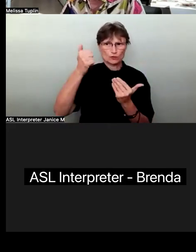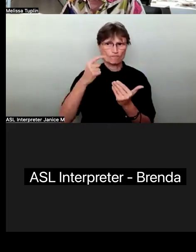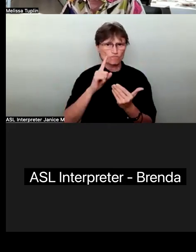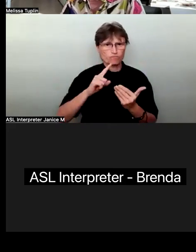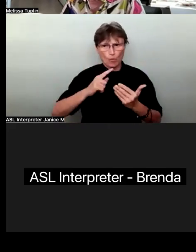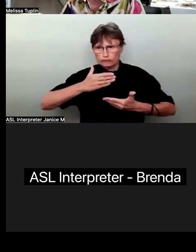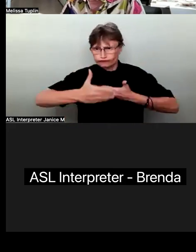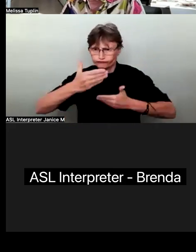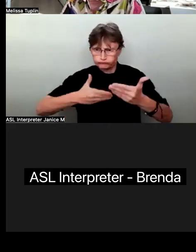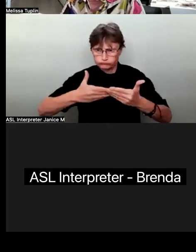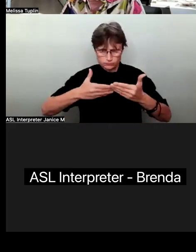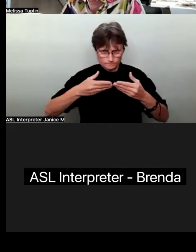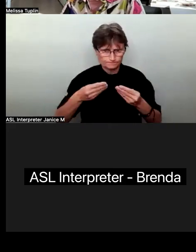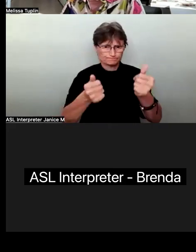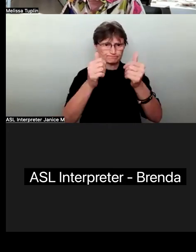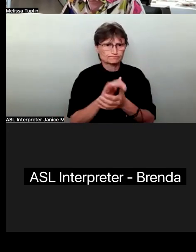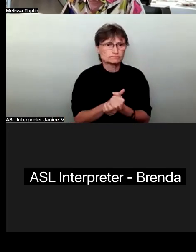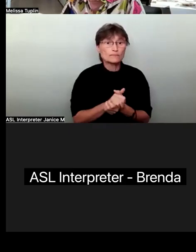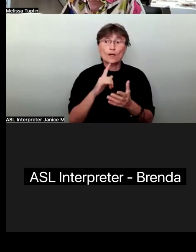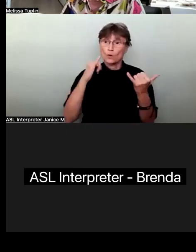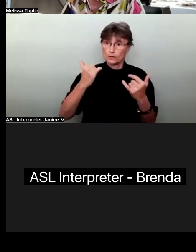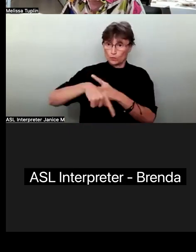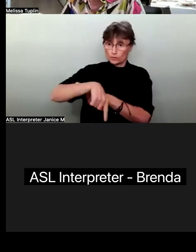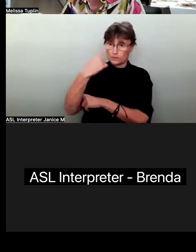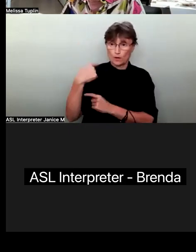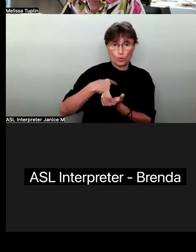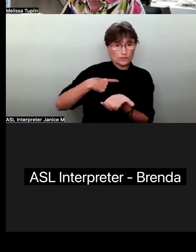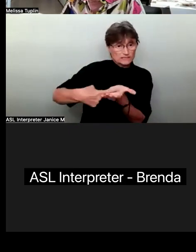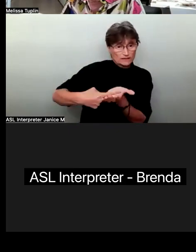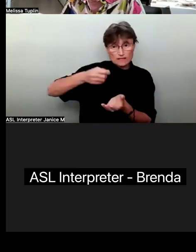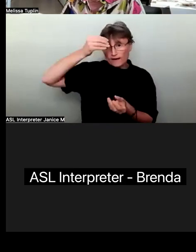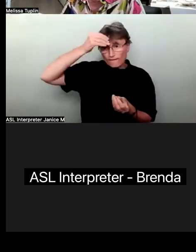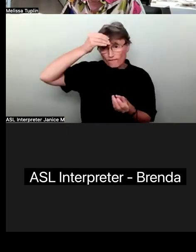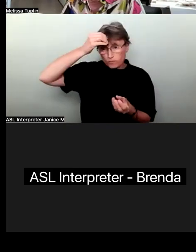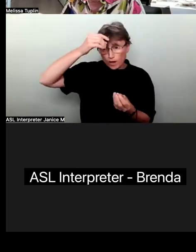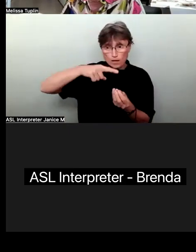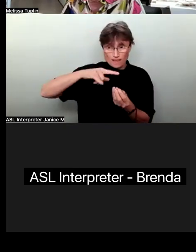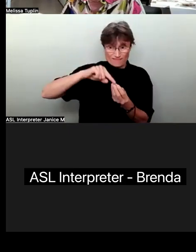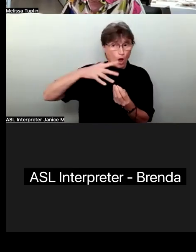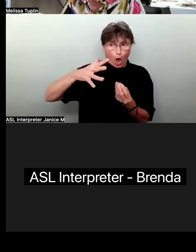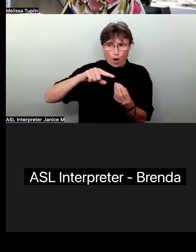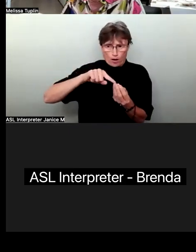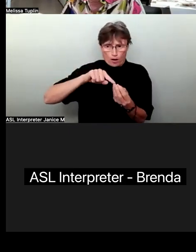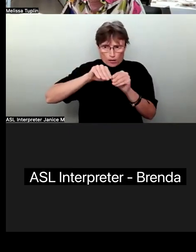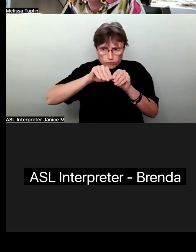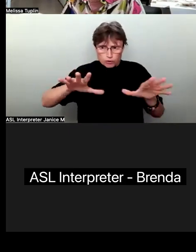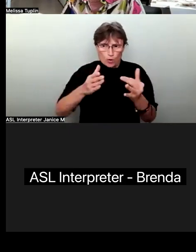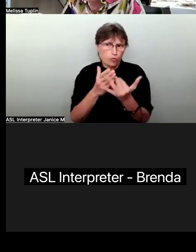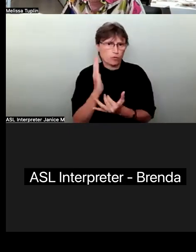So today we will speak to information that has already been shared in the program guidelines and